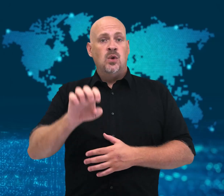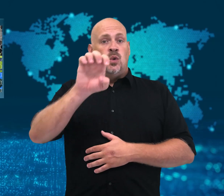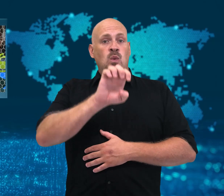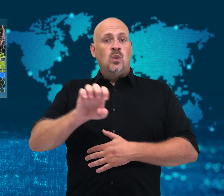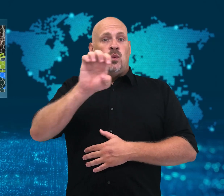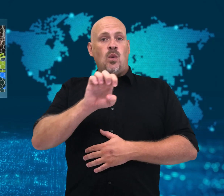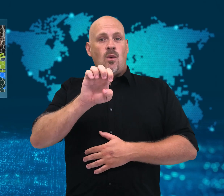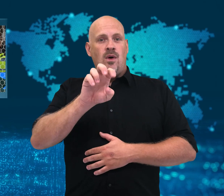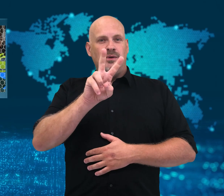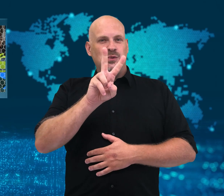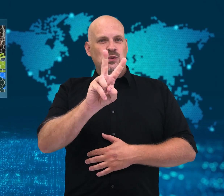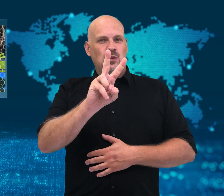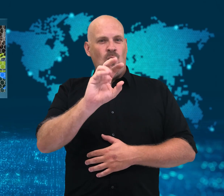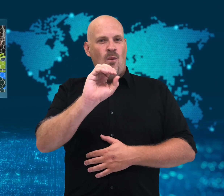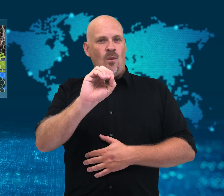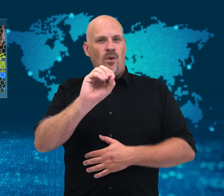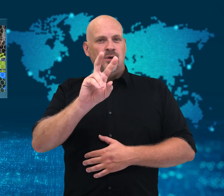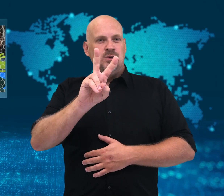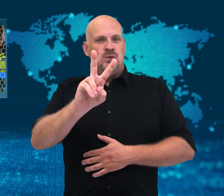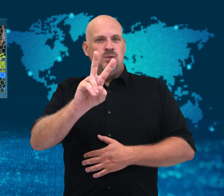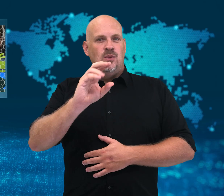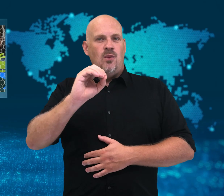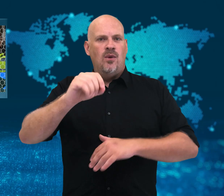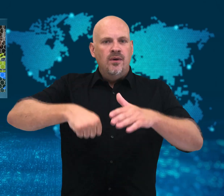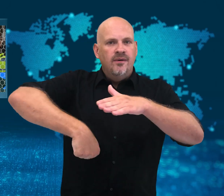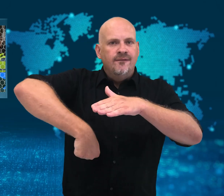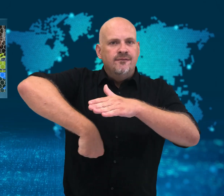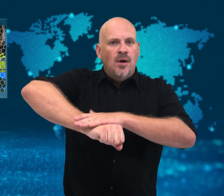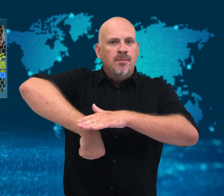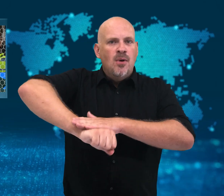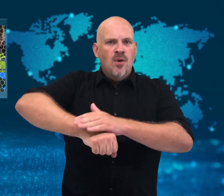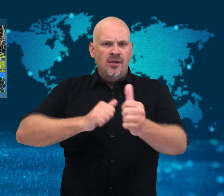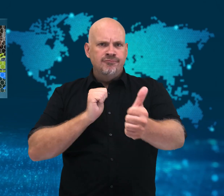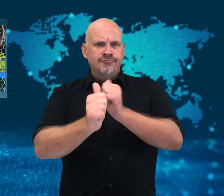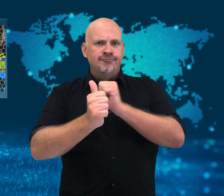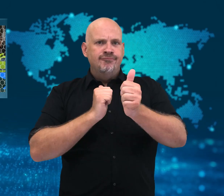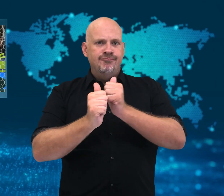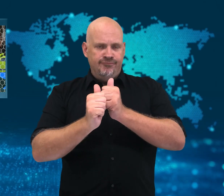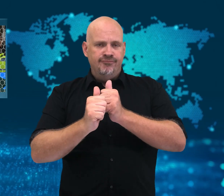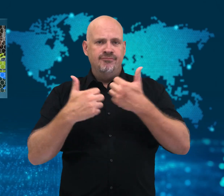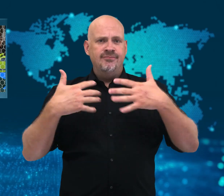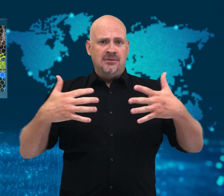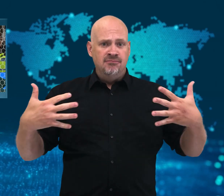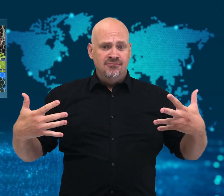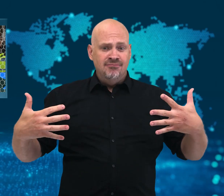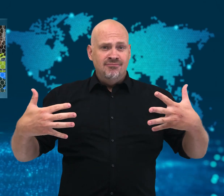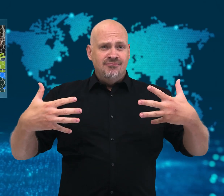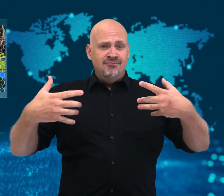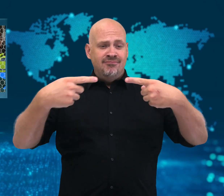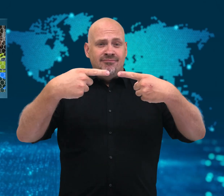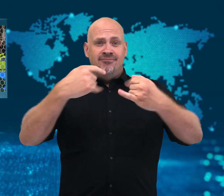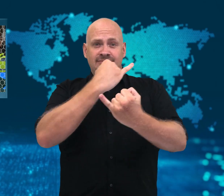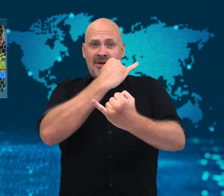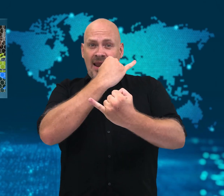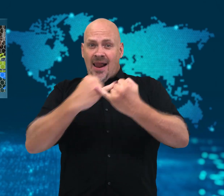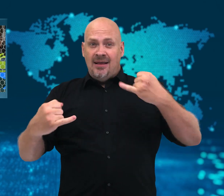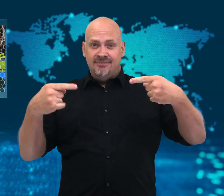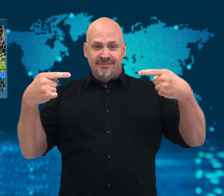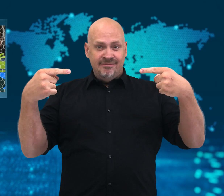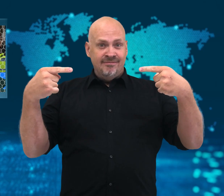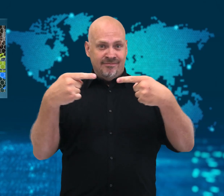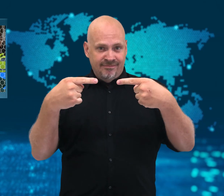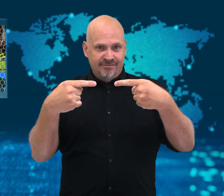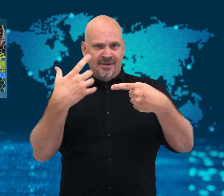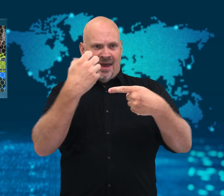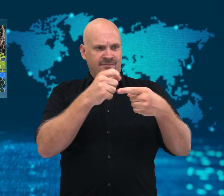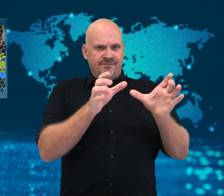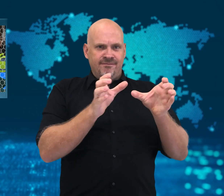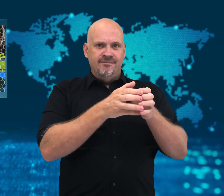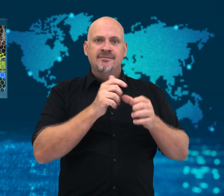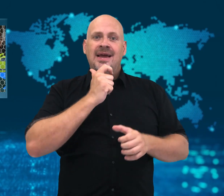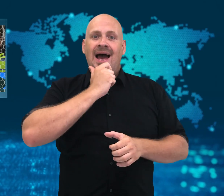[Gavin]: Black English football players faced racist attacks after